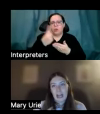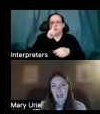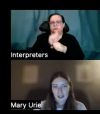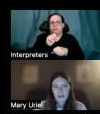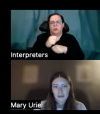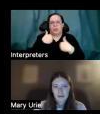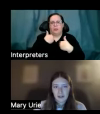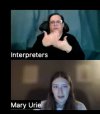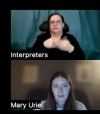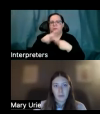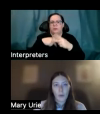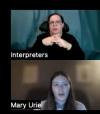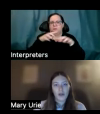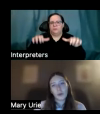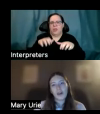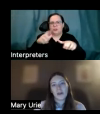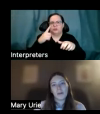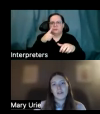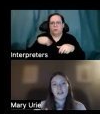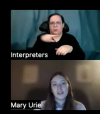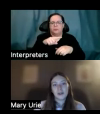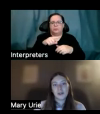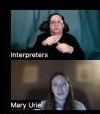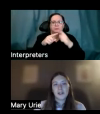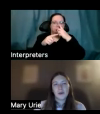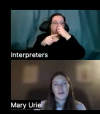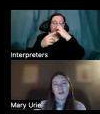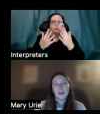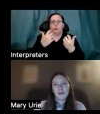action for them what you would want them to do. So if you're